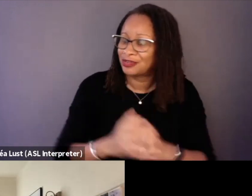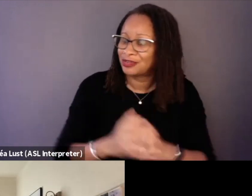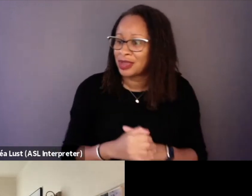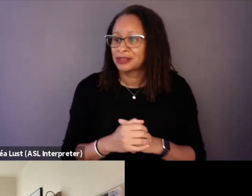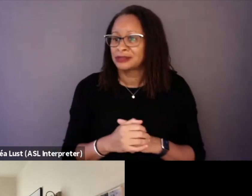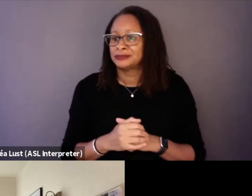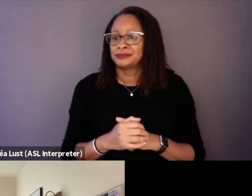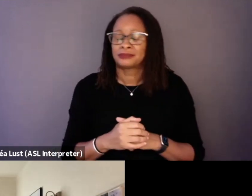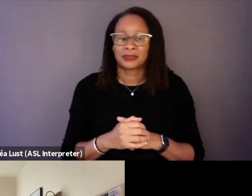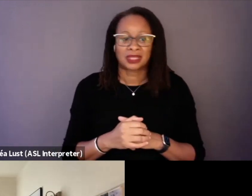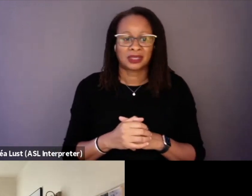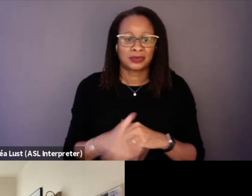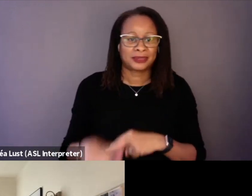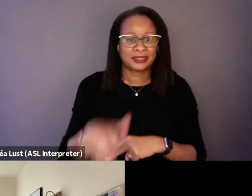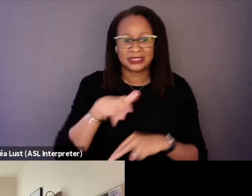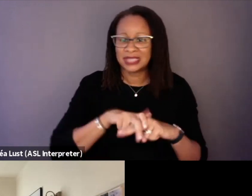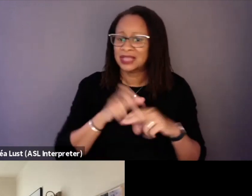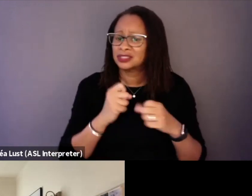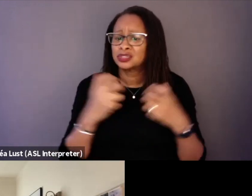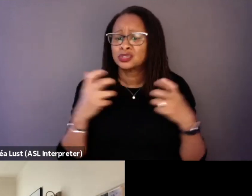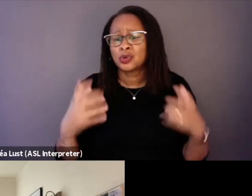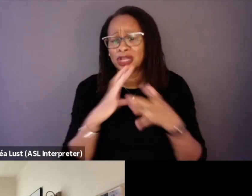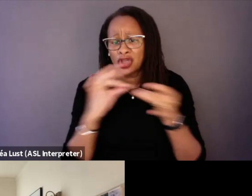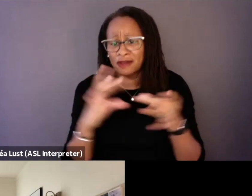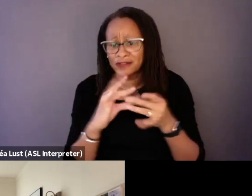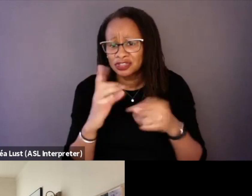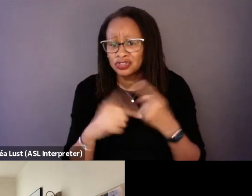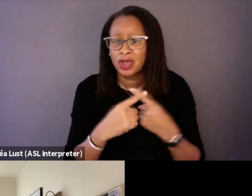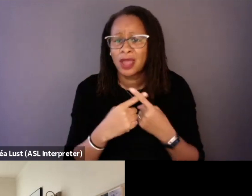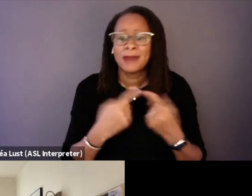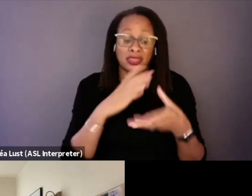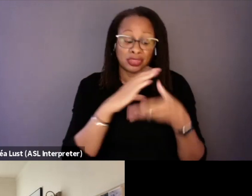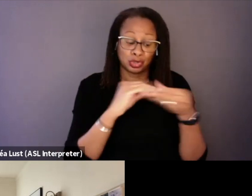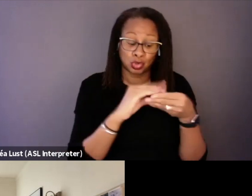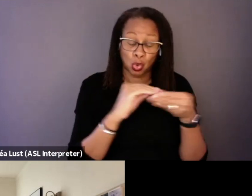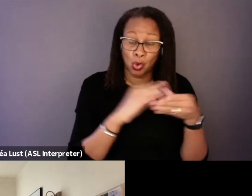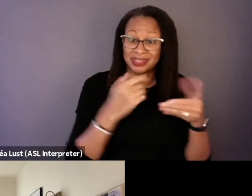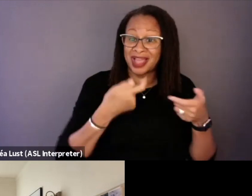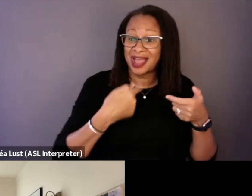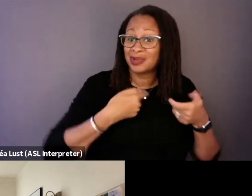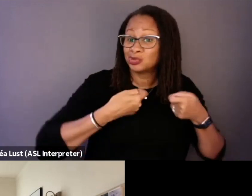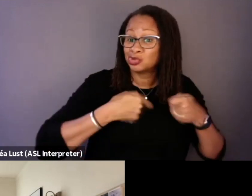So we sat, we had so many conversations about the stories that I was trying to tell,